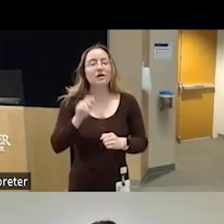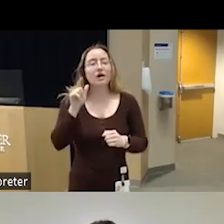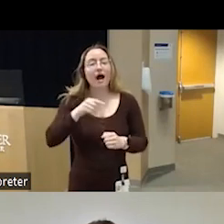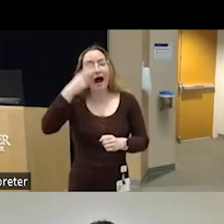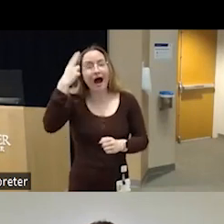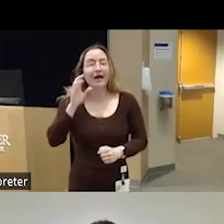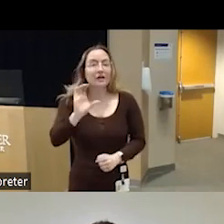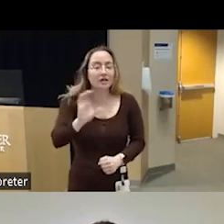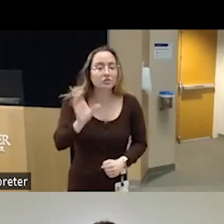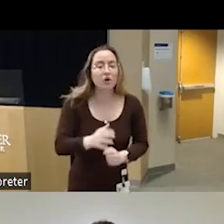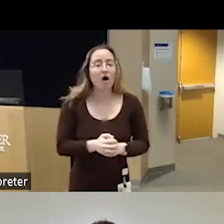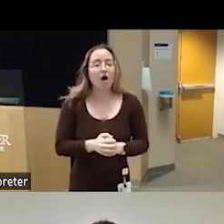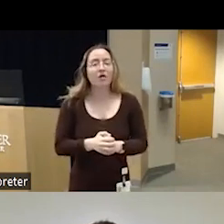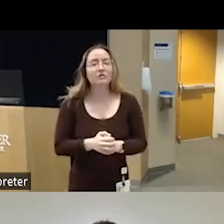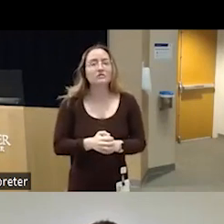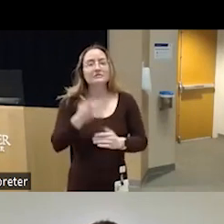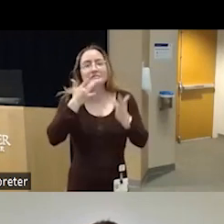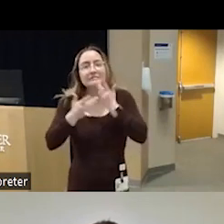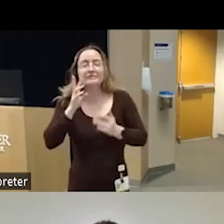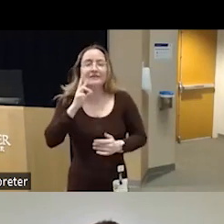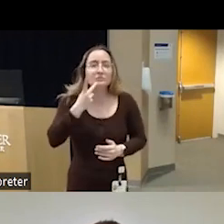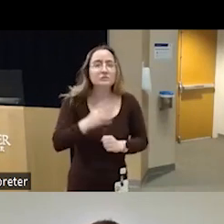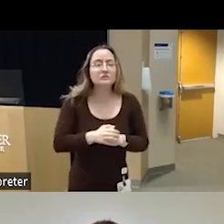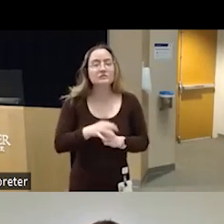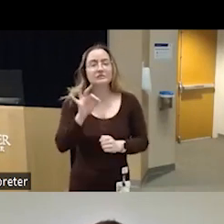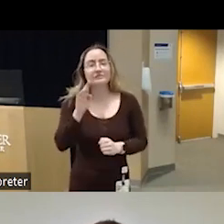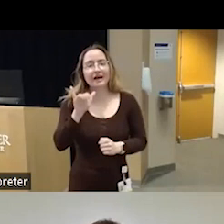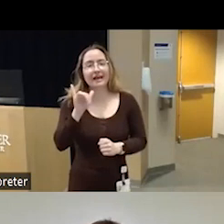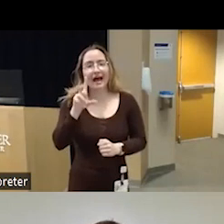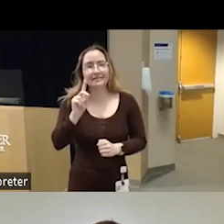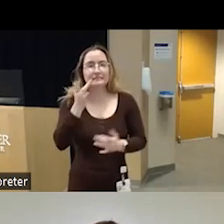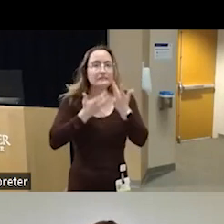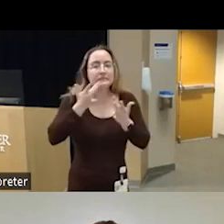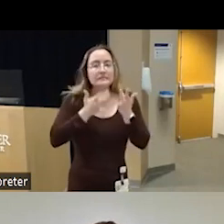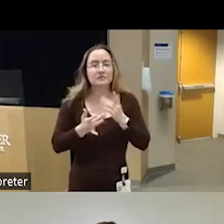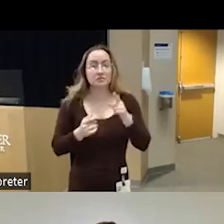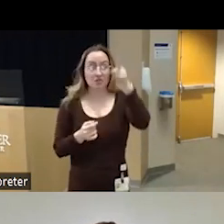and vegetables and omega-3 fatty acids. So these are preventable issues and we